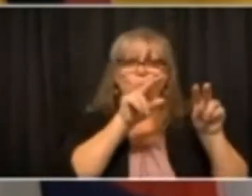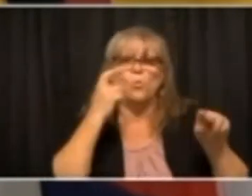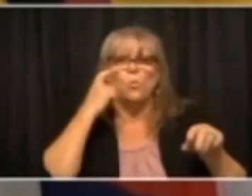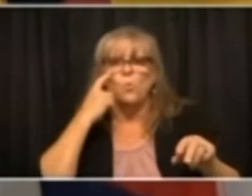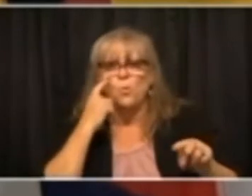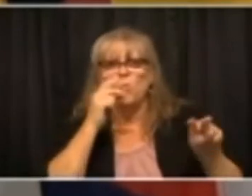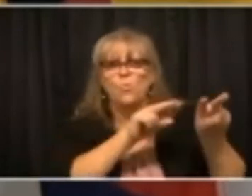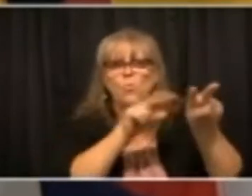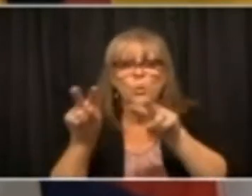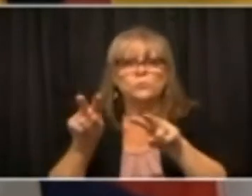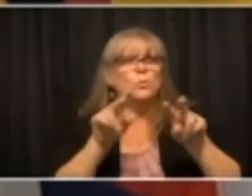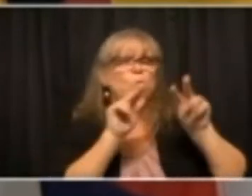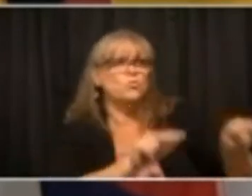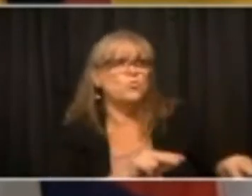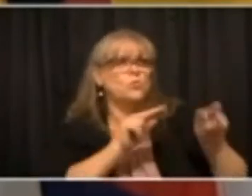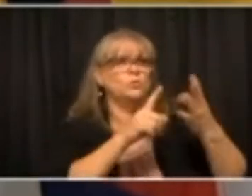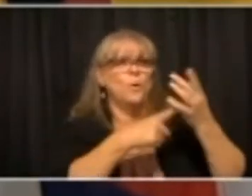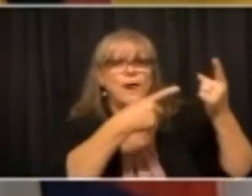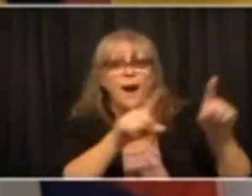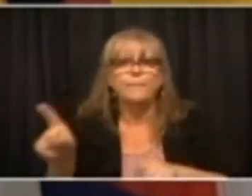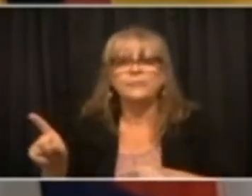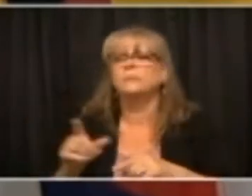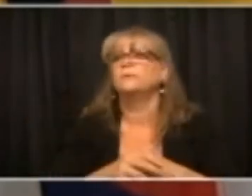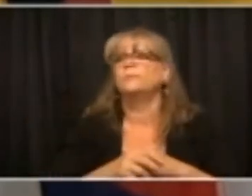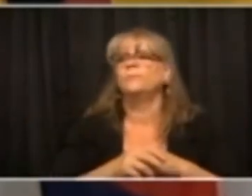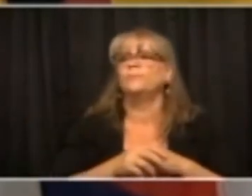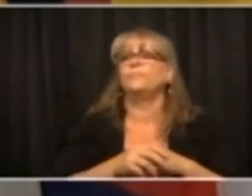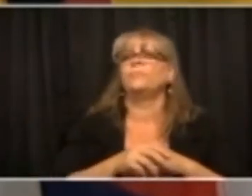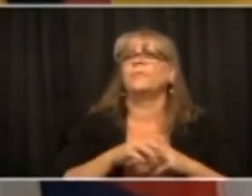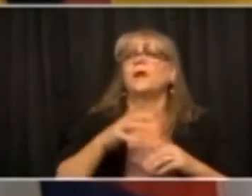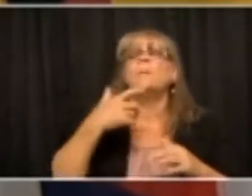grateful to director stan hilkey and his team at department of public safety